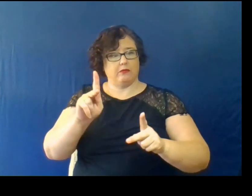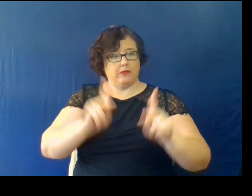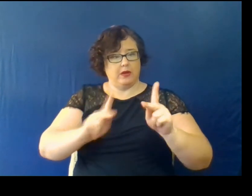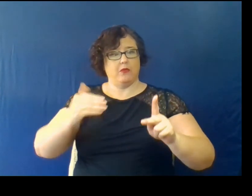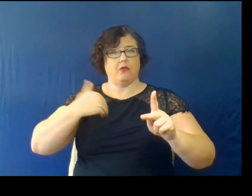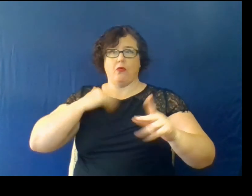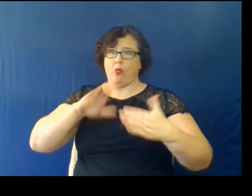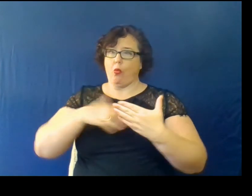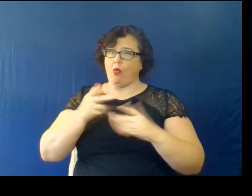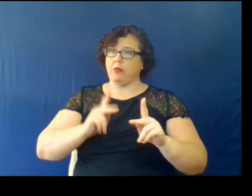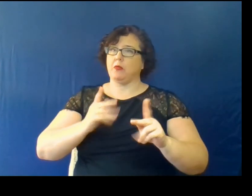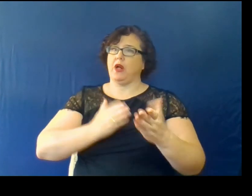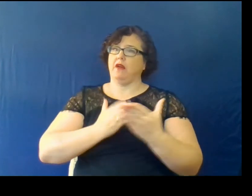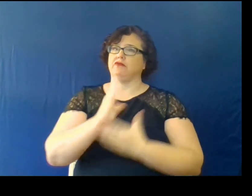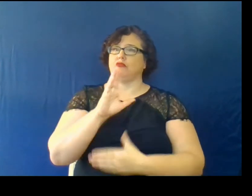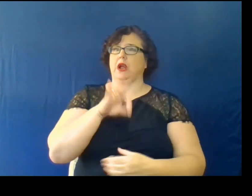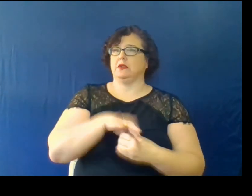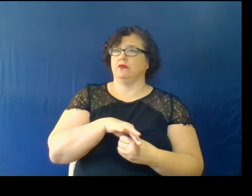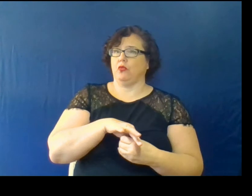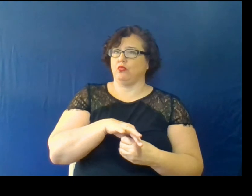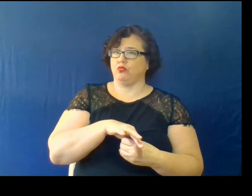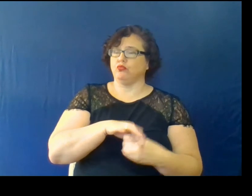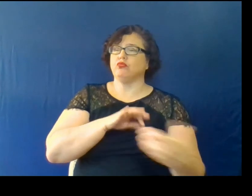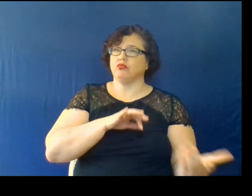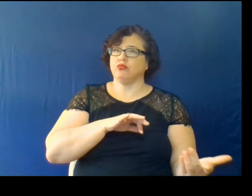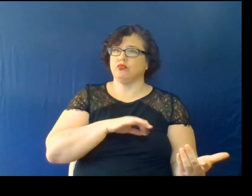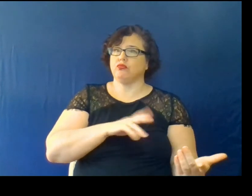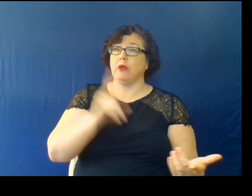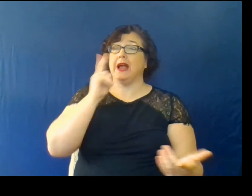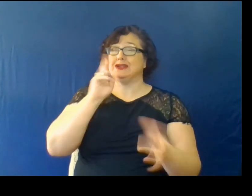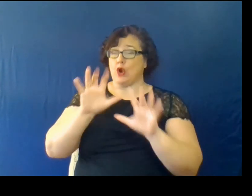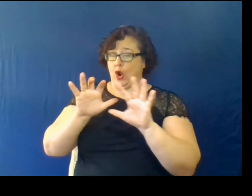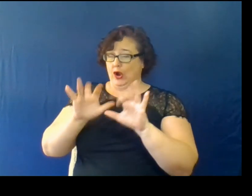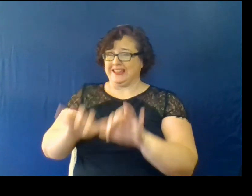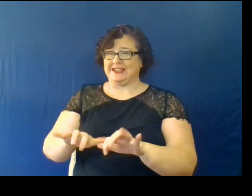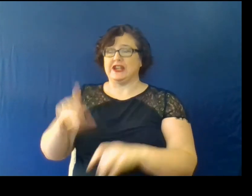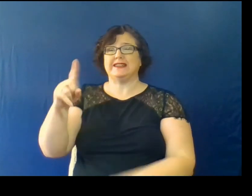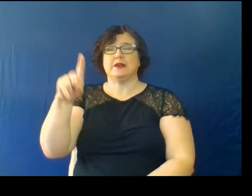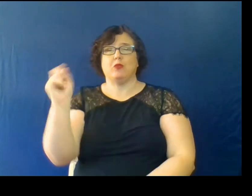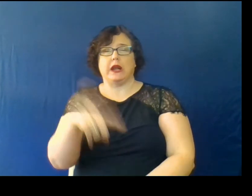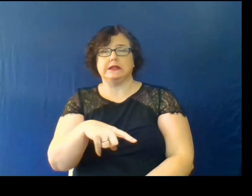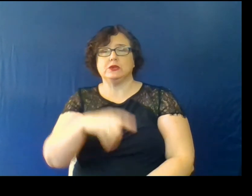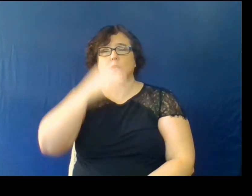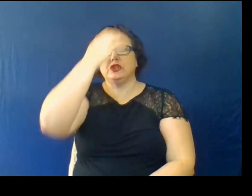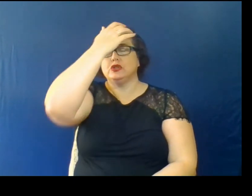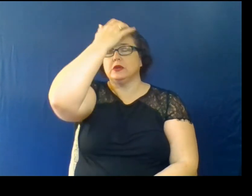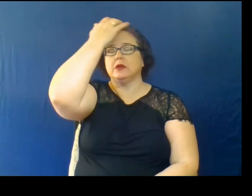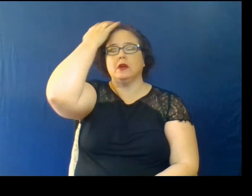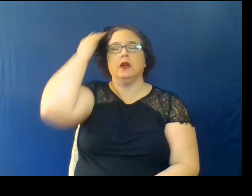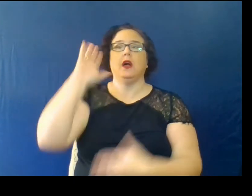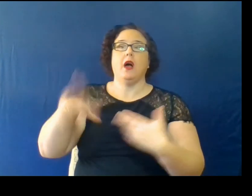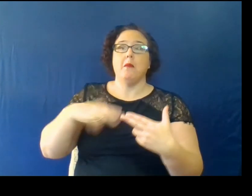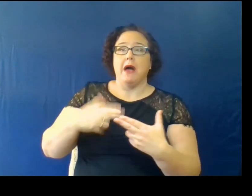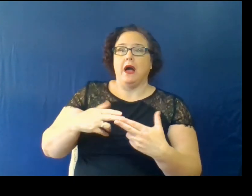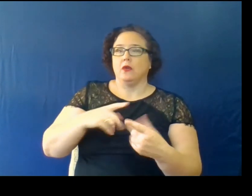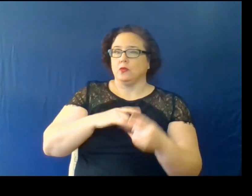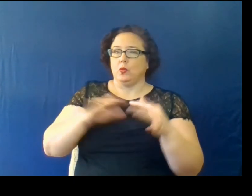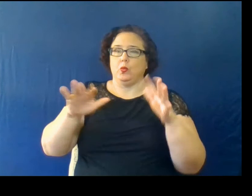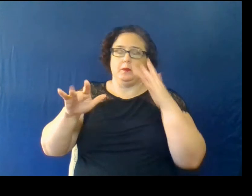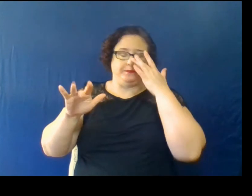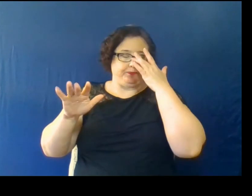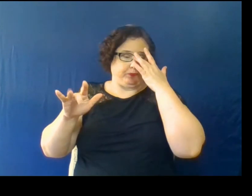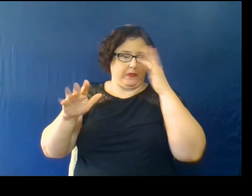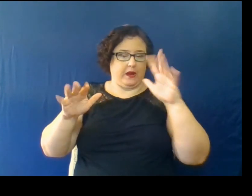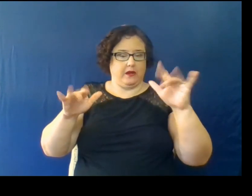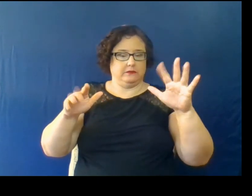And then I saw in the chat someone asked a question about when you're voting